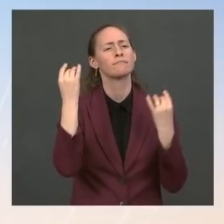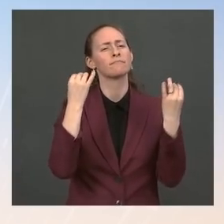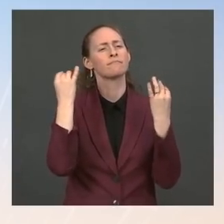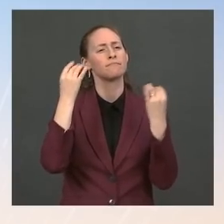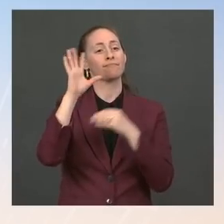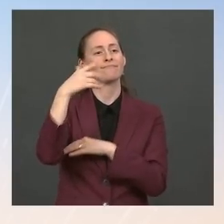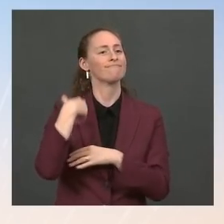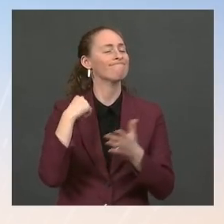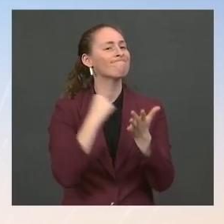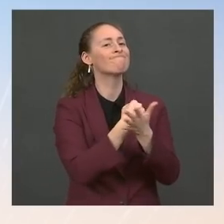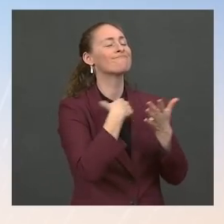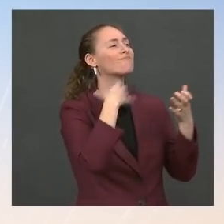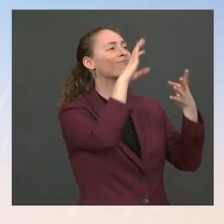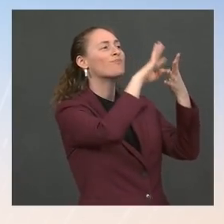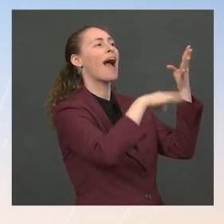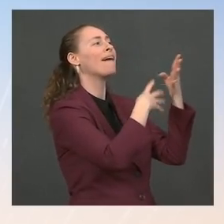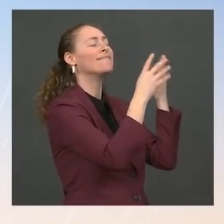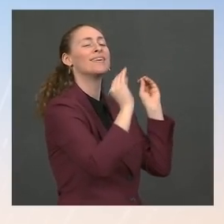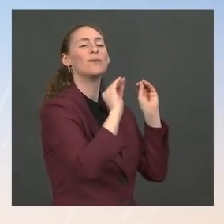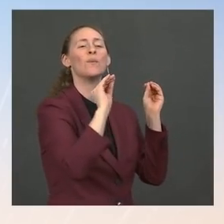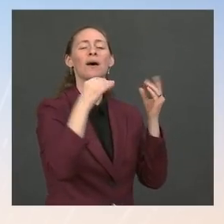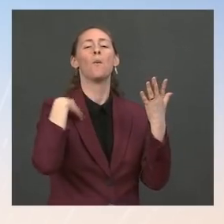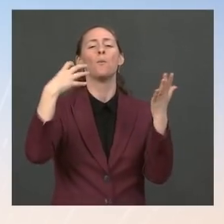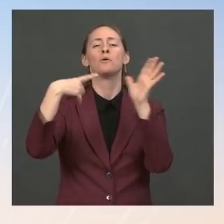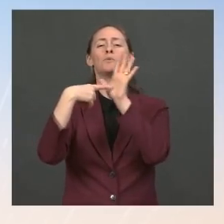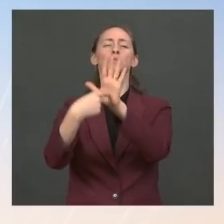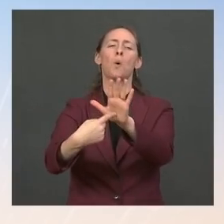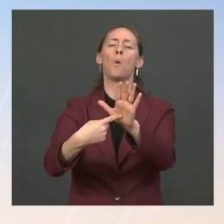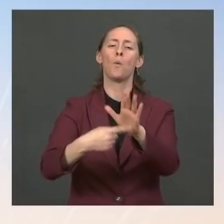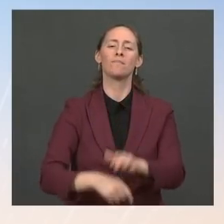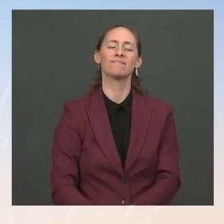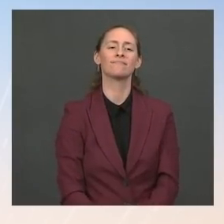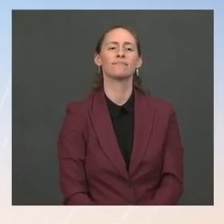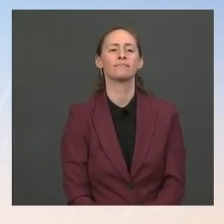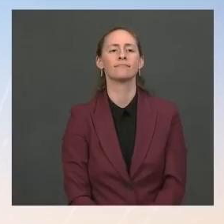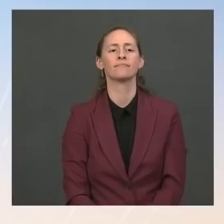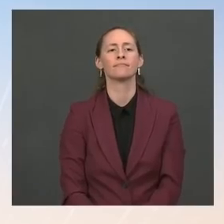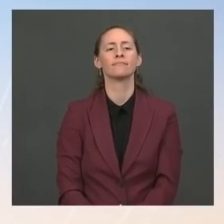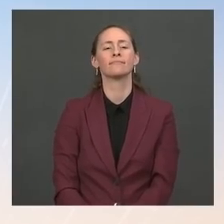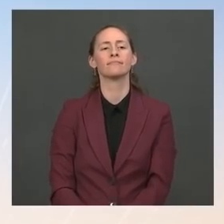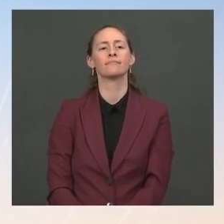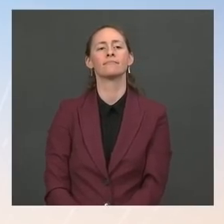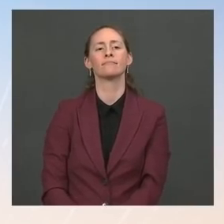that is going to go down because a lot of those programs are ending. So when people are out there -- this isn't your question,